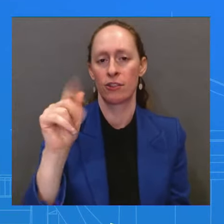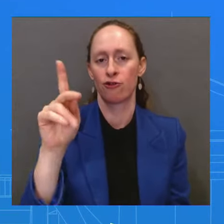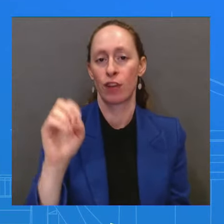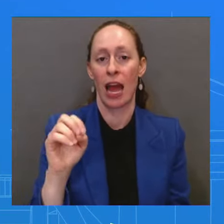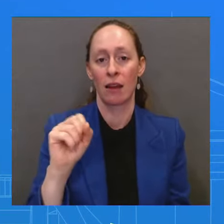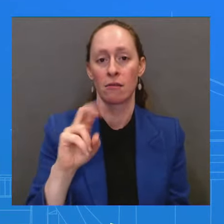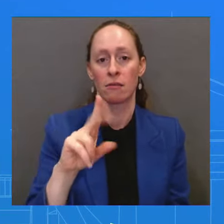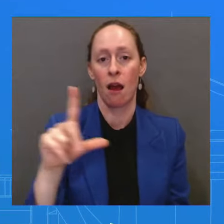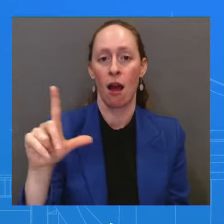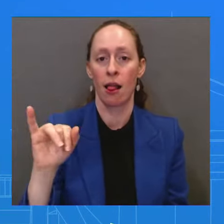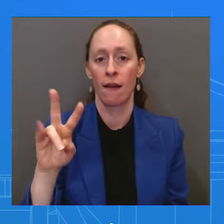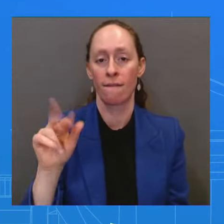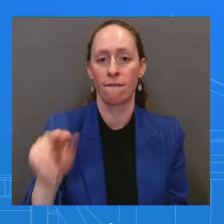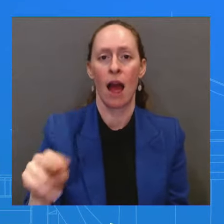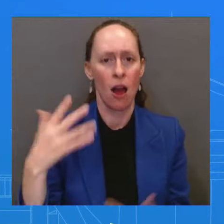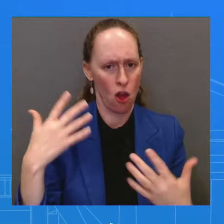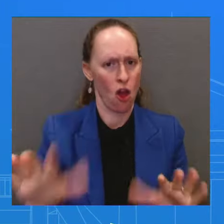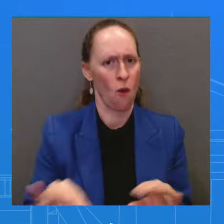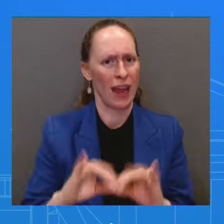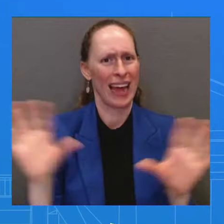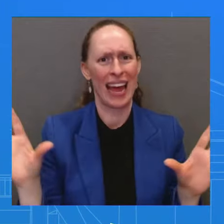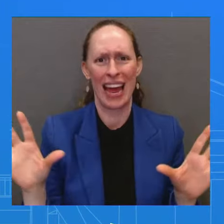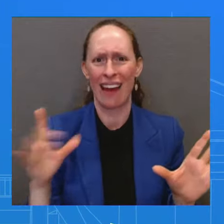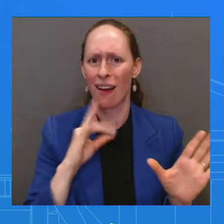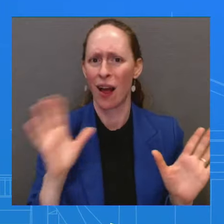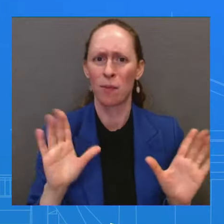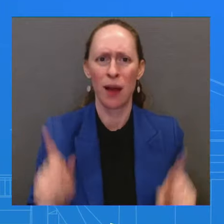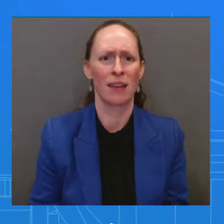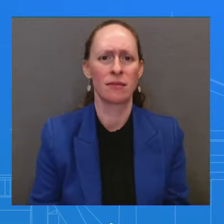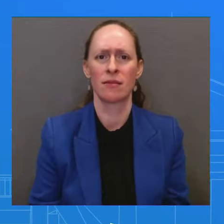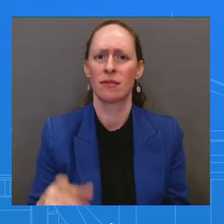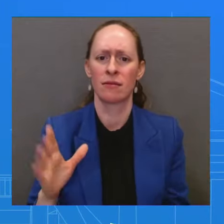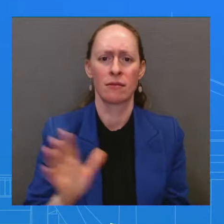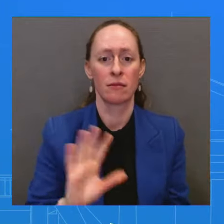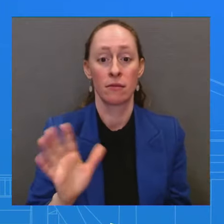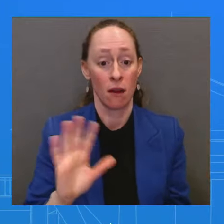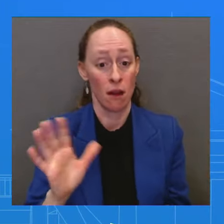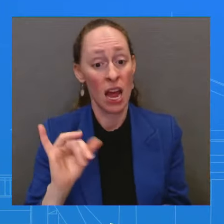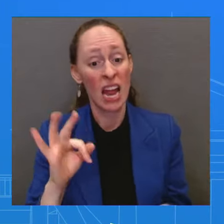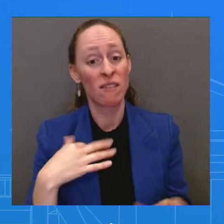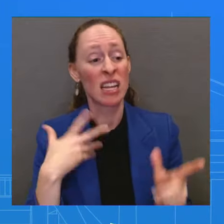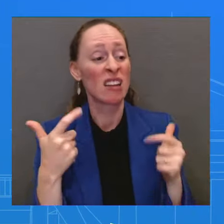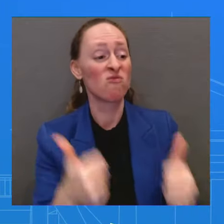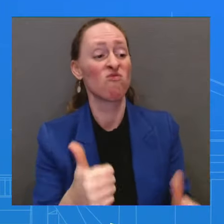than the cost of providing continued support. And so, the President is going to reiterate that.